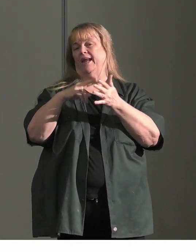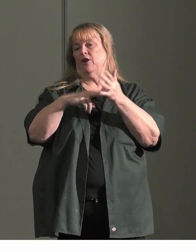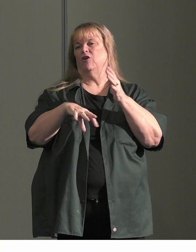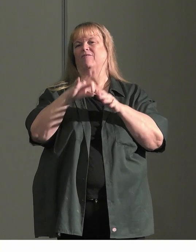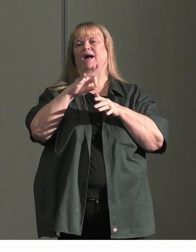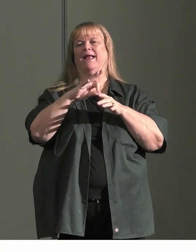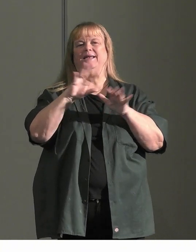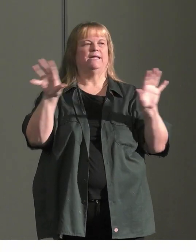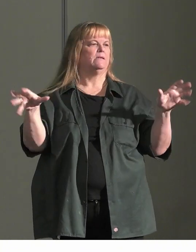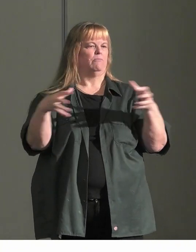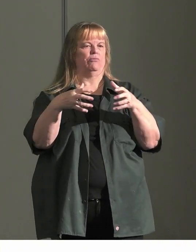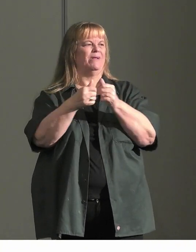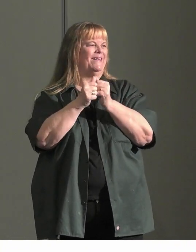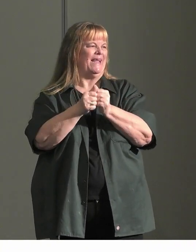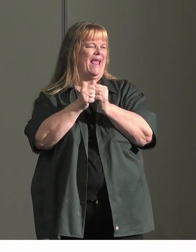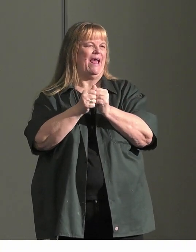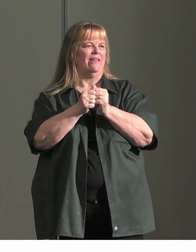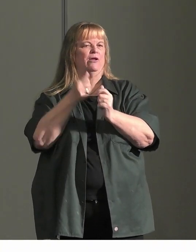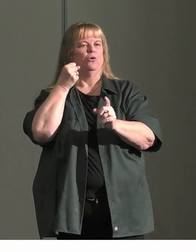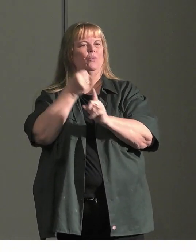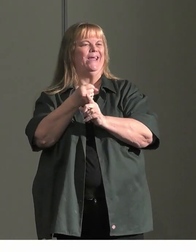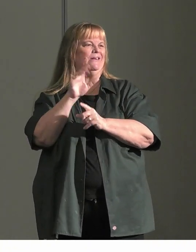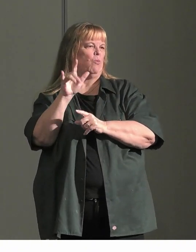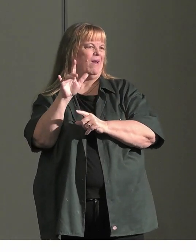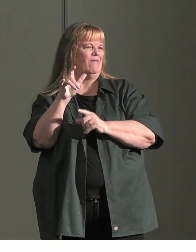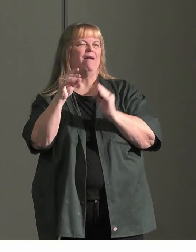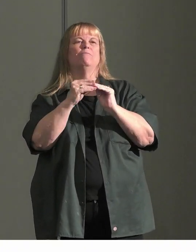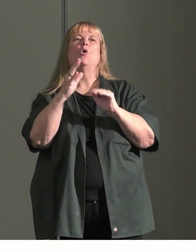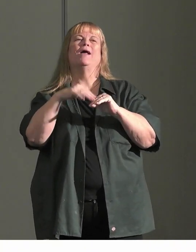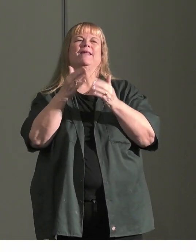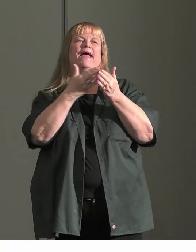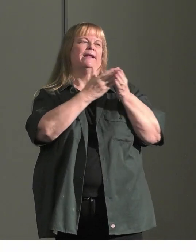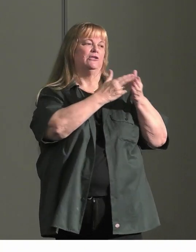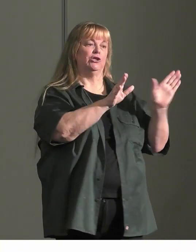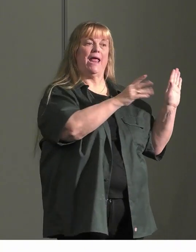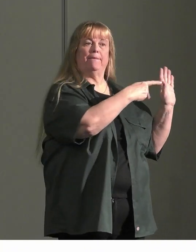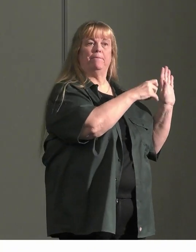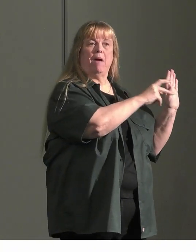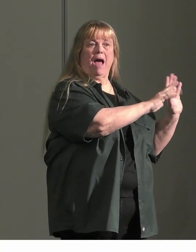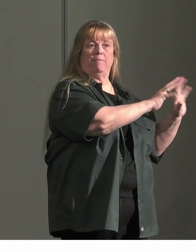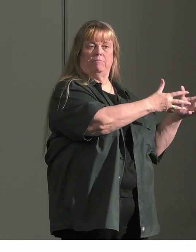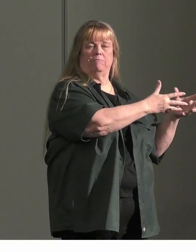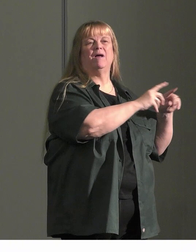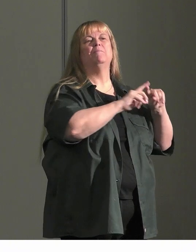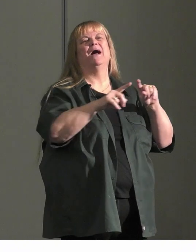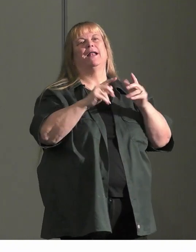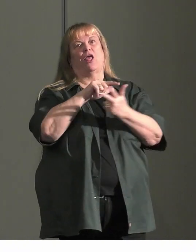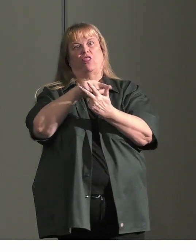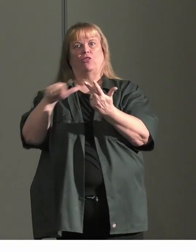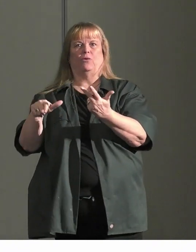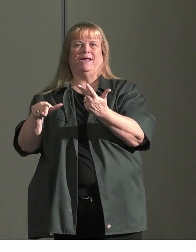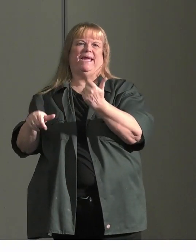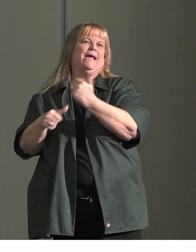put together we hit 25 more than the Gen Pop users but it took 3 Assistive Tech users to